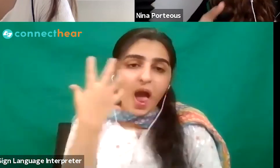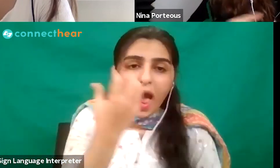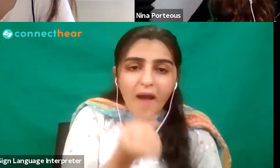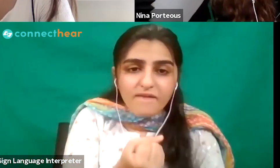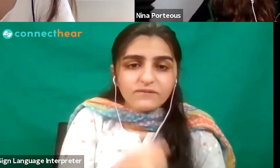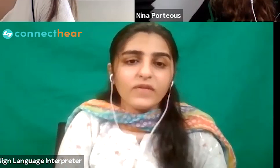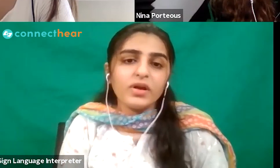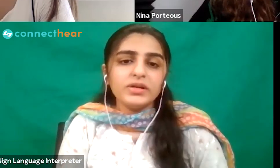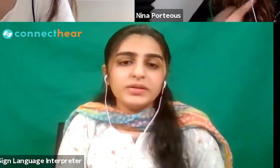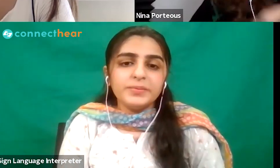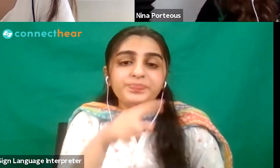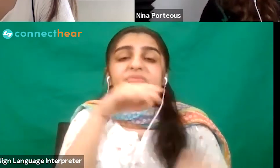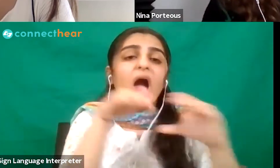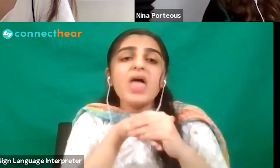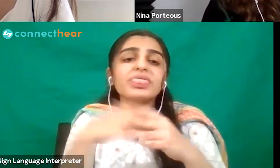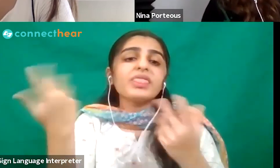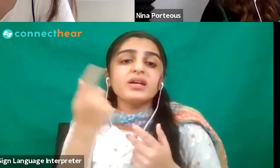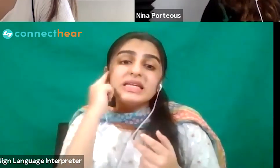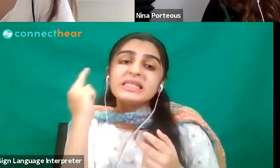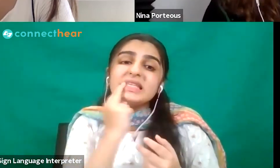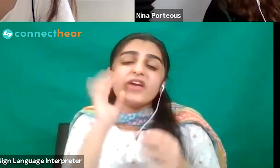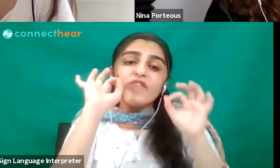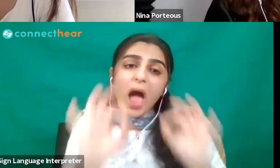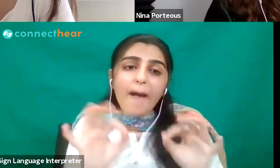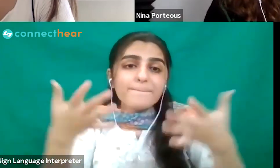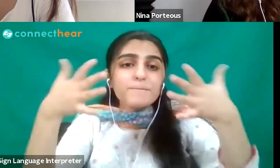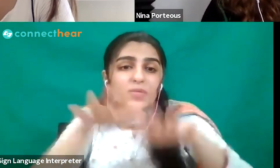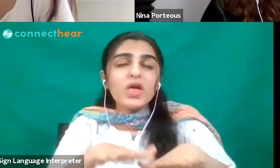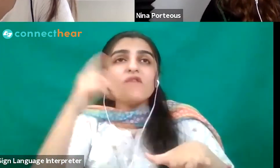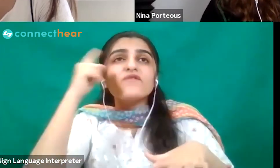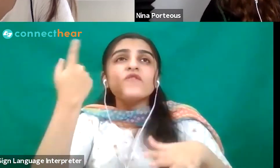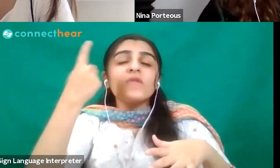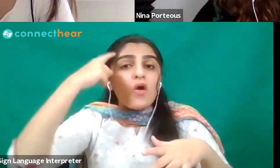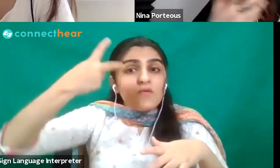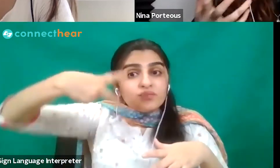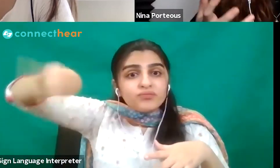So I had hearing aids until, up until the age of 25.